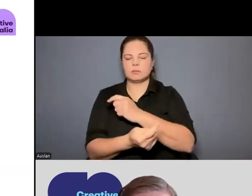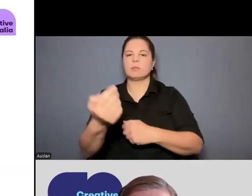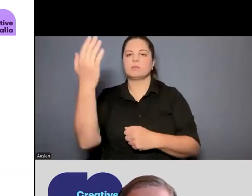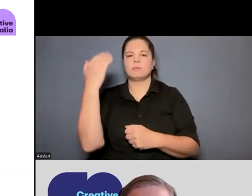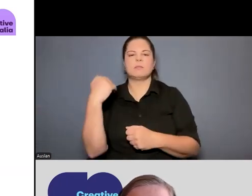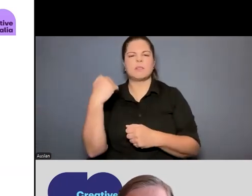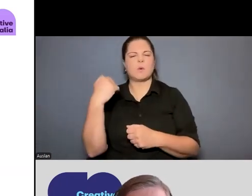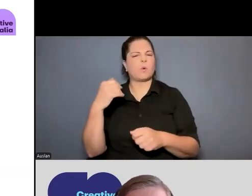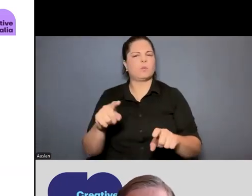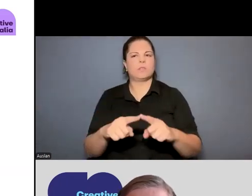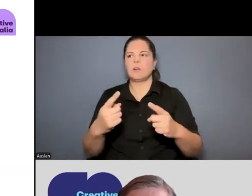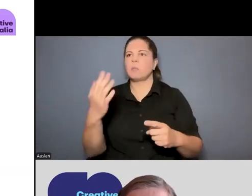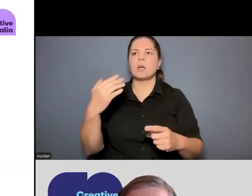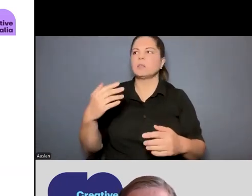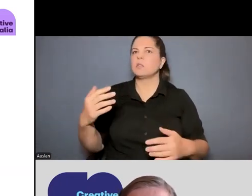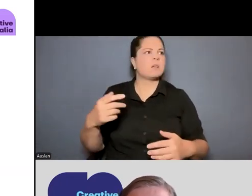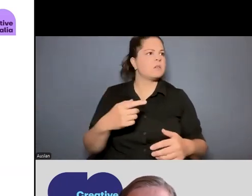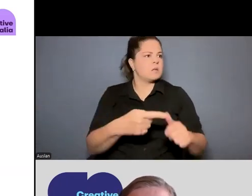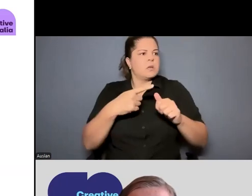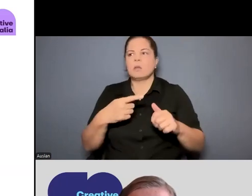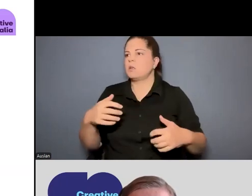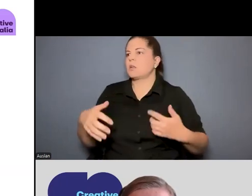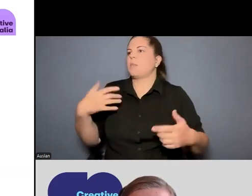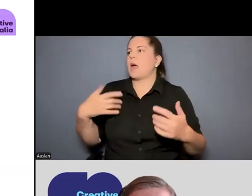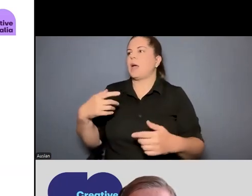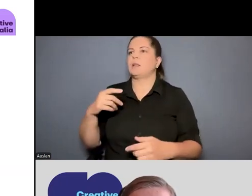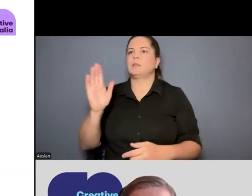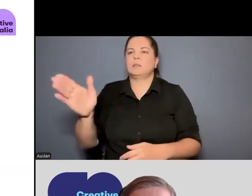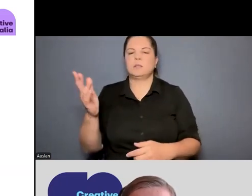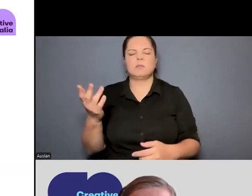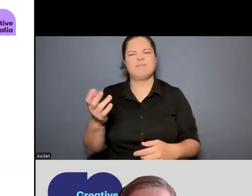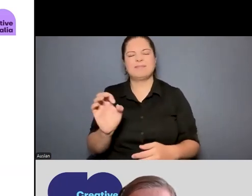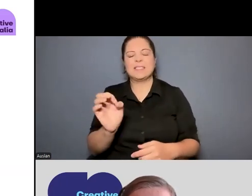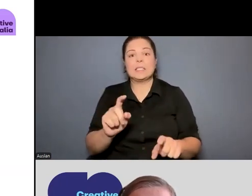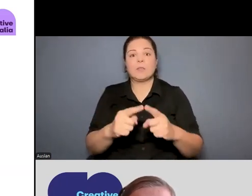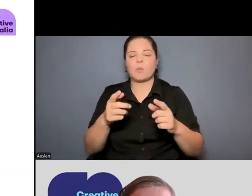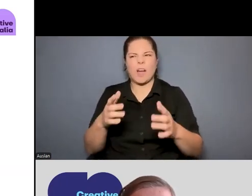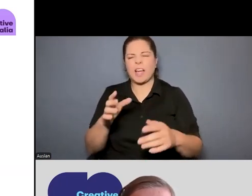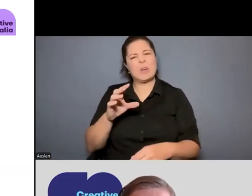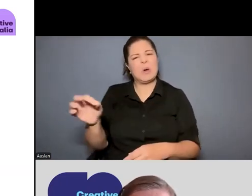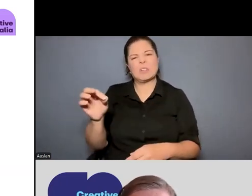reactive complaint based models, which the Respect at Work Report found was ineffective, to a model